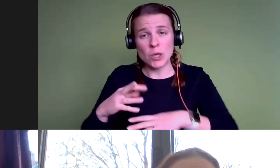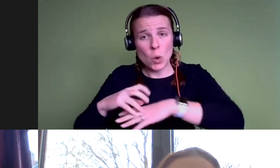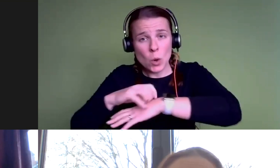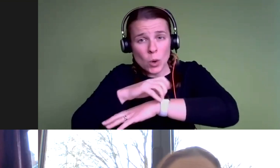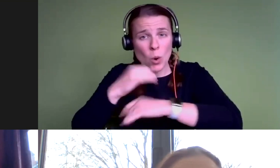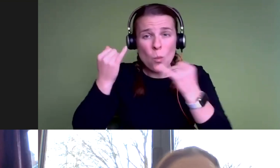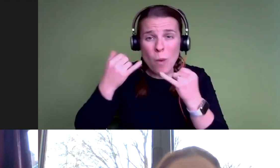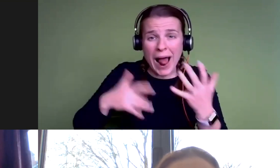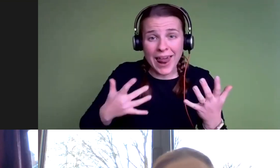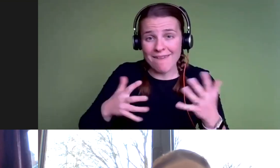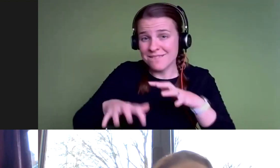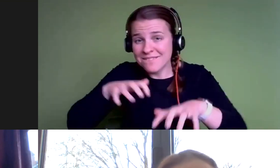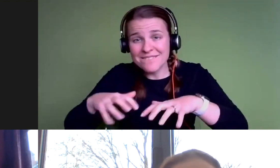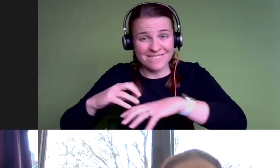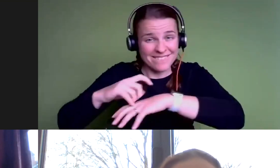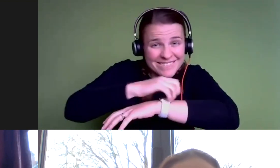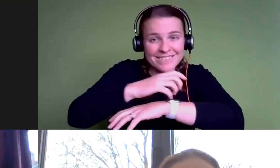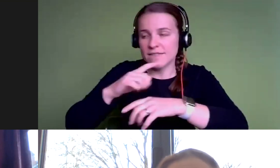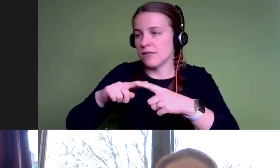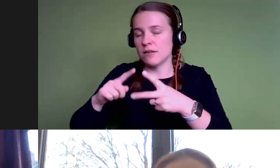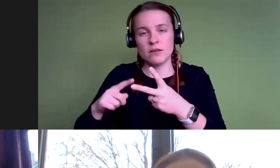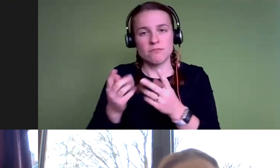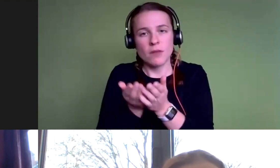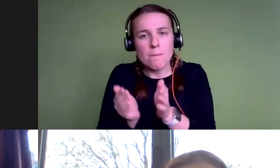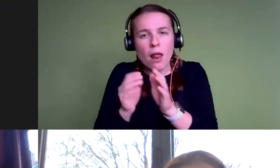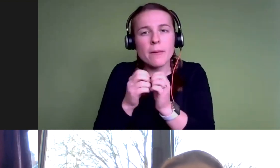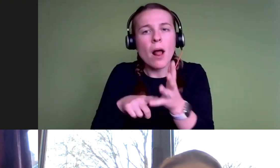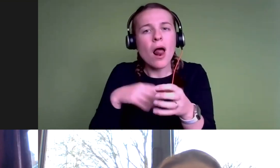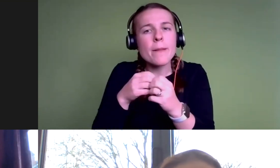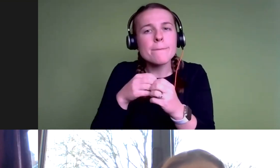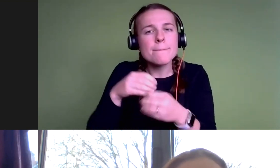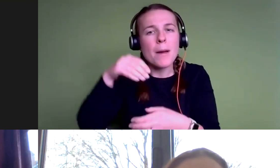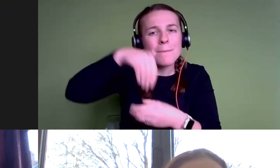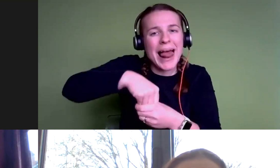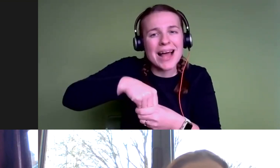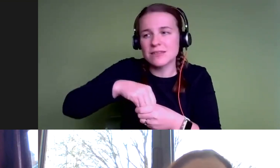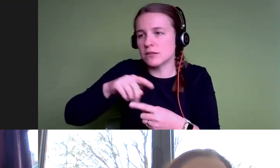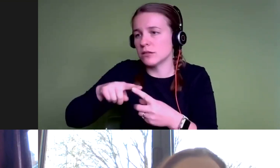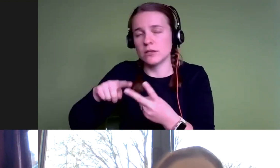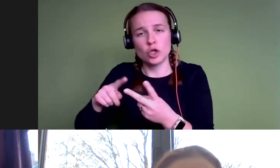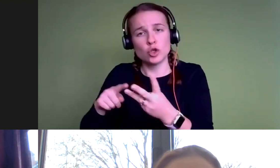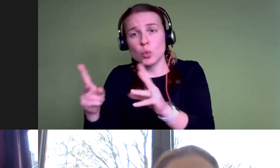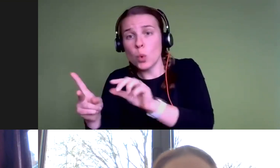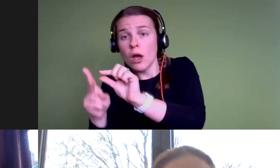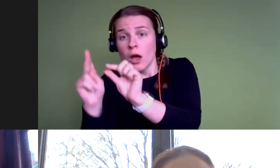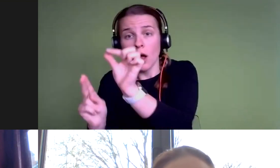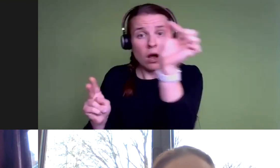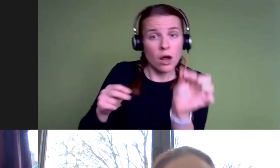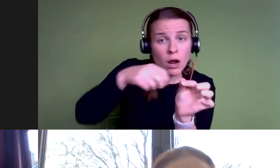or want to get muddy or grow anything, the range of activities that we can do from wildlife to seasonal